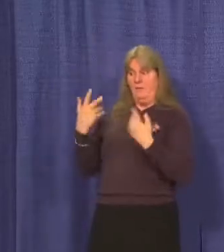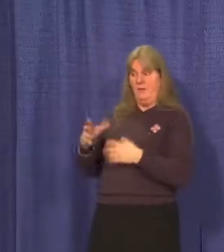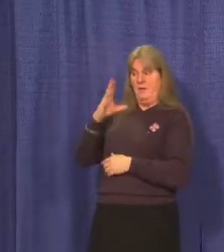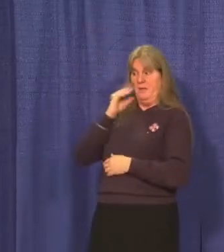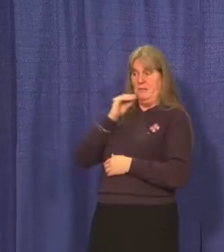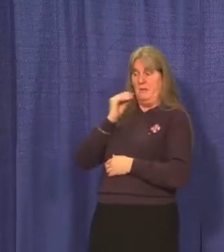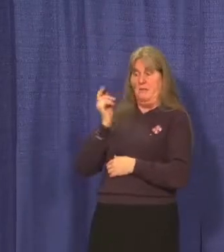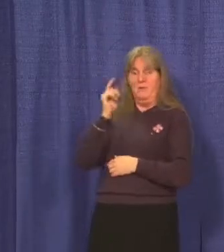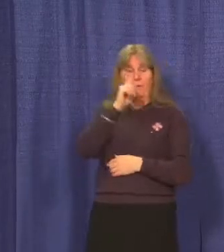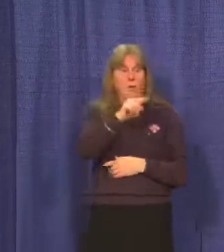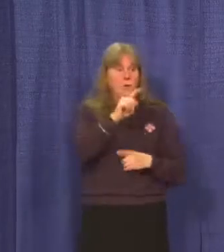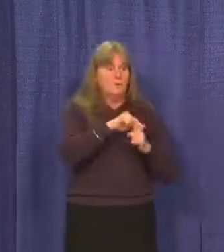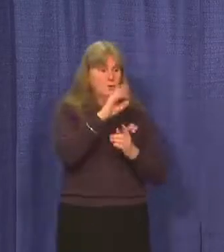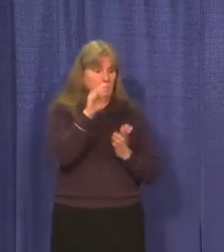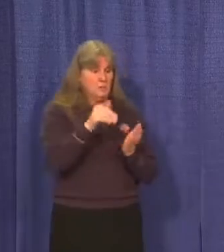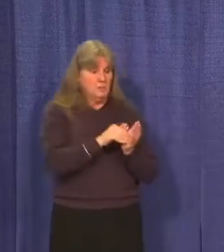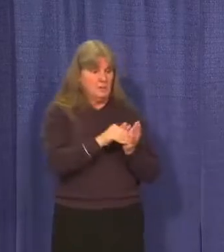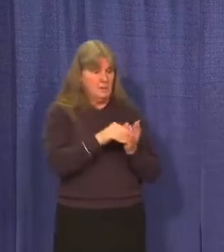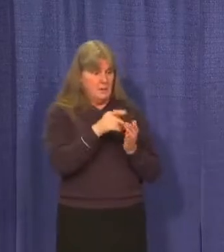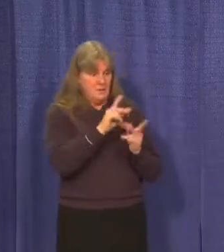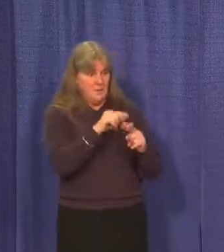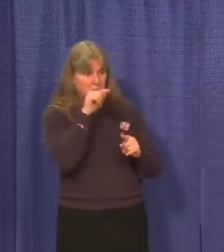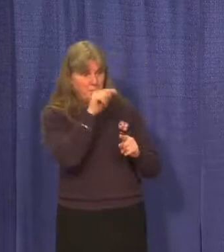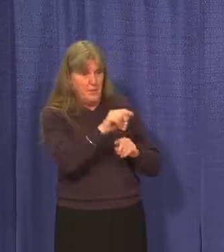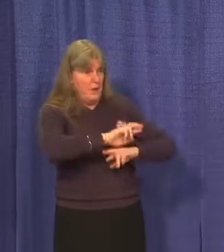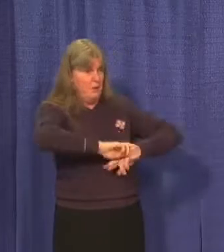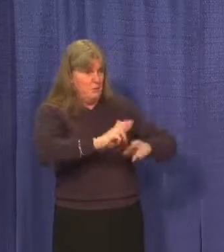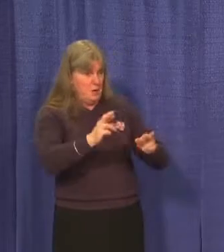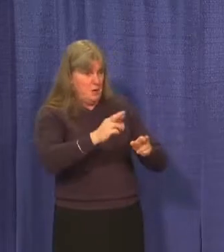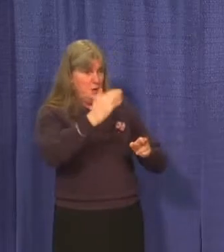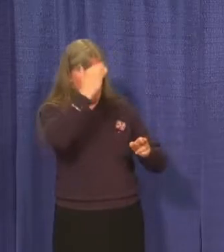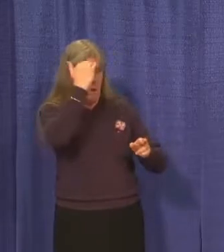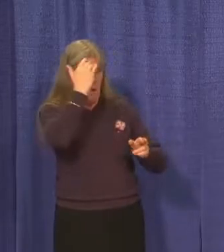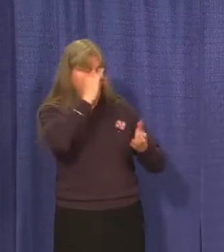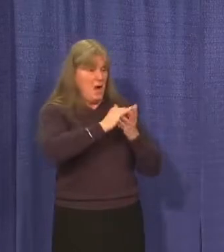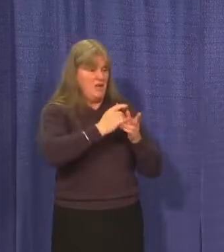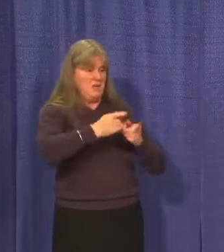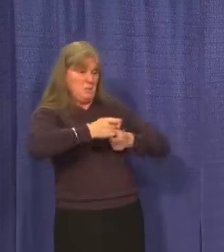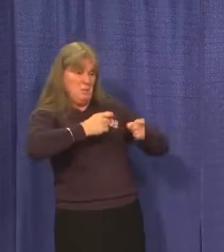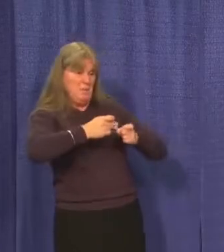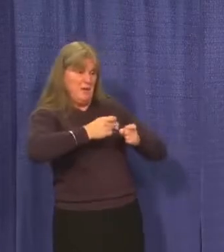to one of these clinics are the people they are going to be prepared to deal with any potential serious or severe